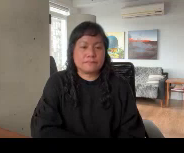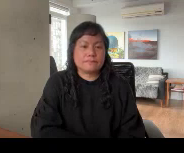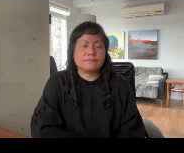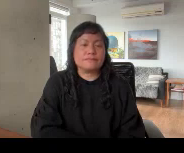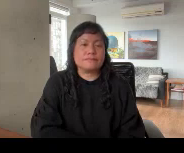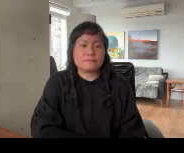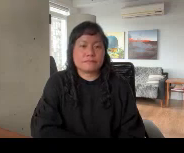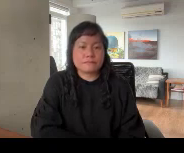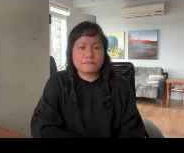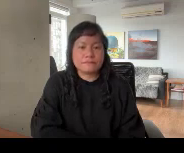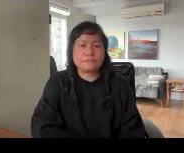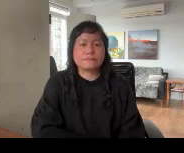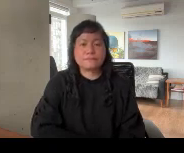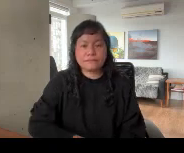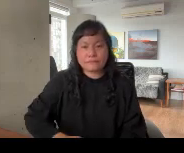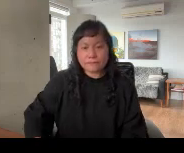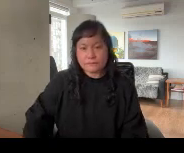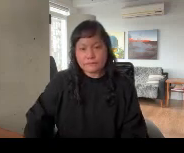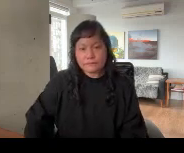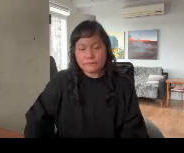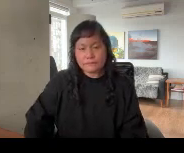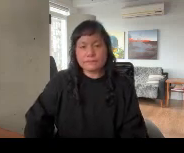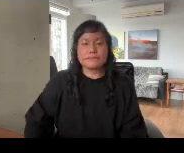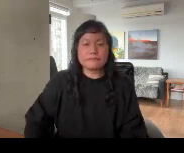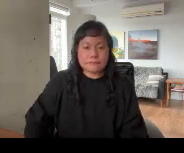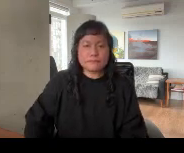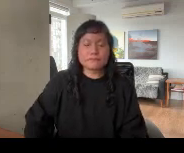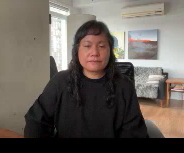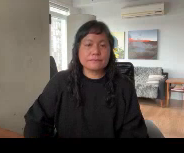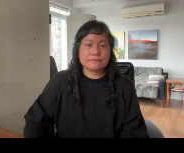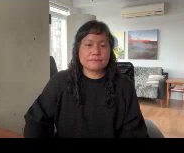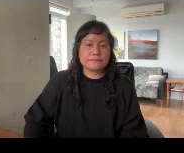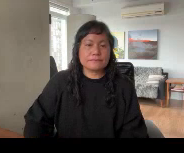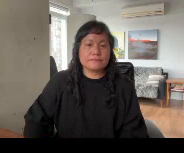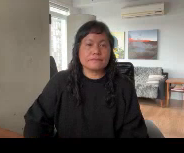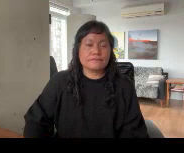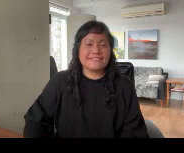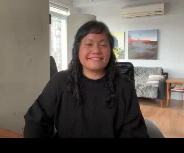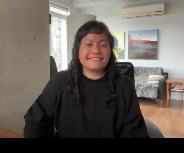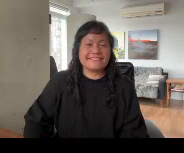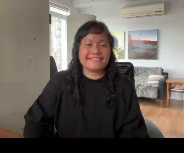resources for areas specifically related to inclusion, inclusion and accessibility at the